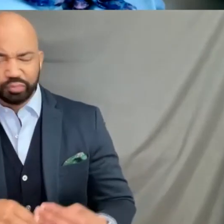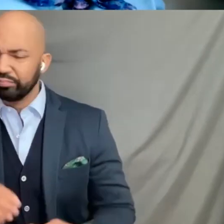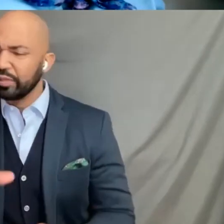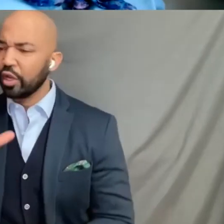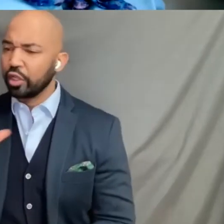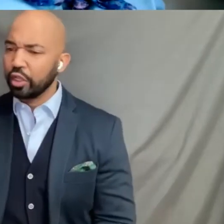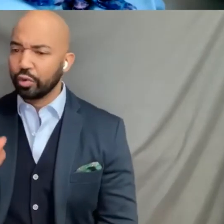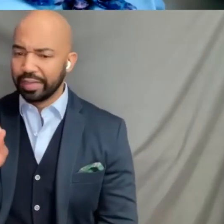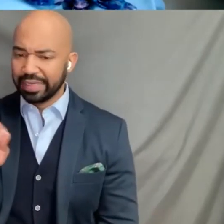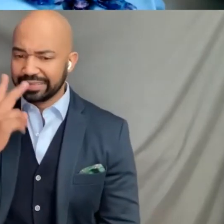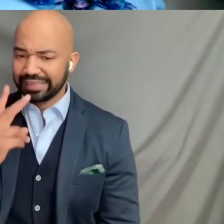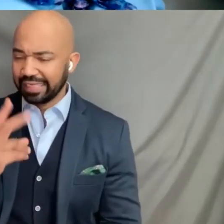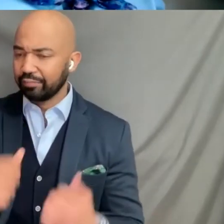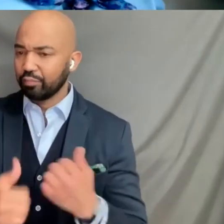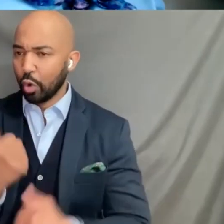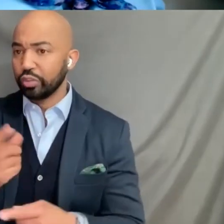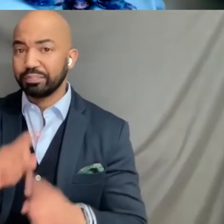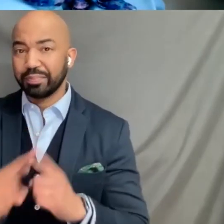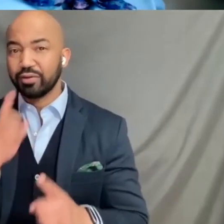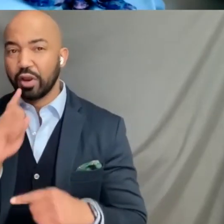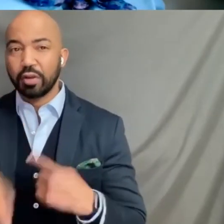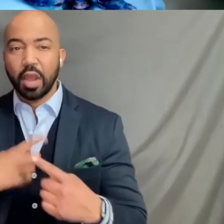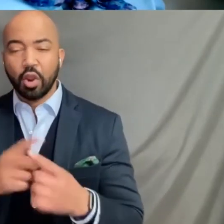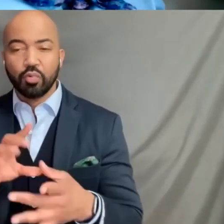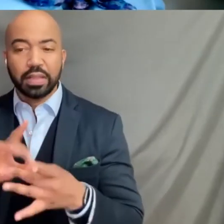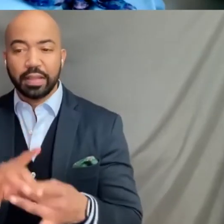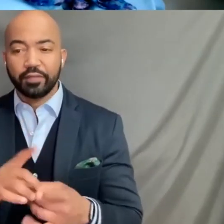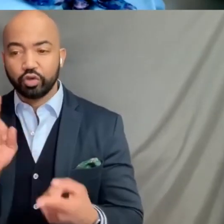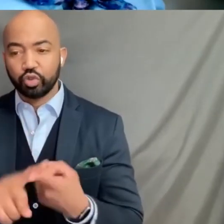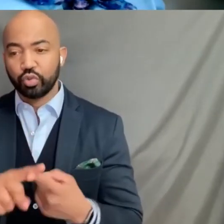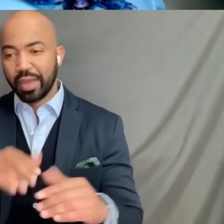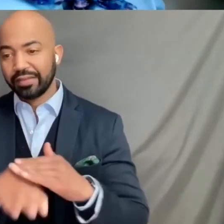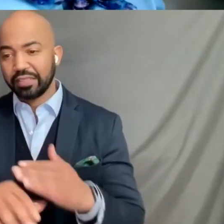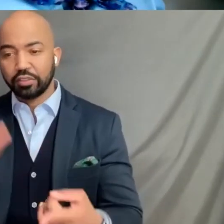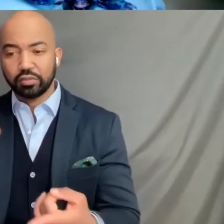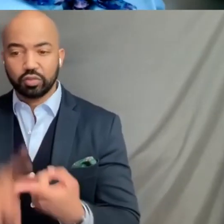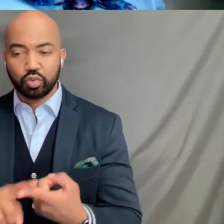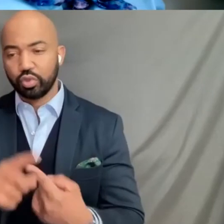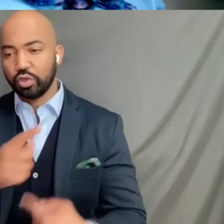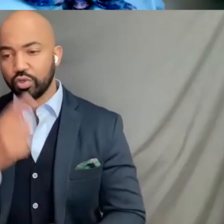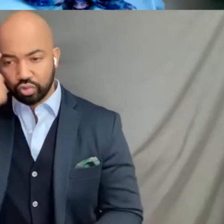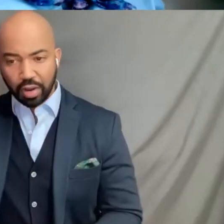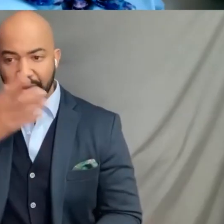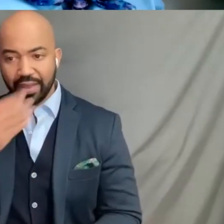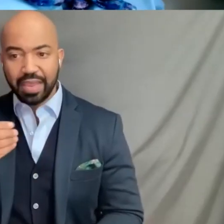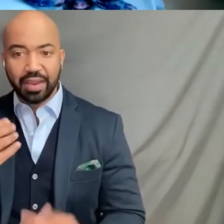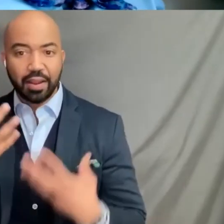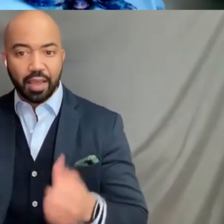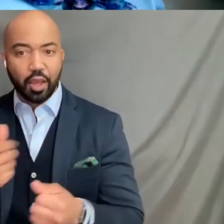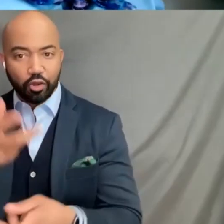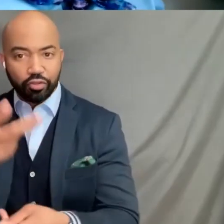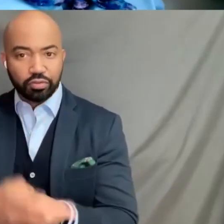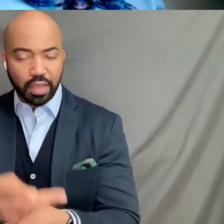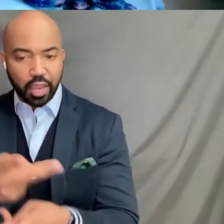or trans-relevant healthcare impact accessing services for trauma or other healthcare? That's a great question.